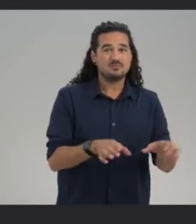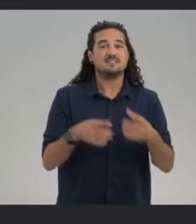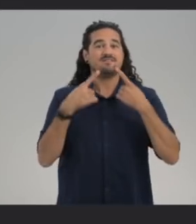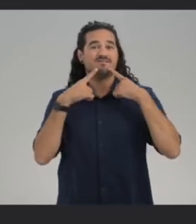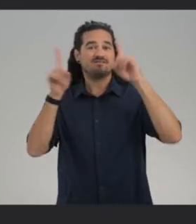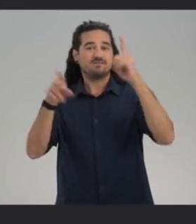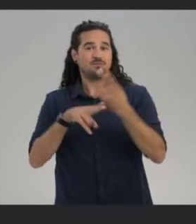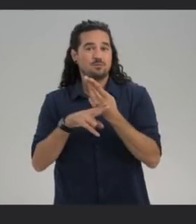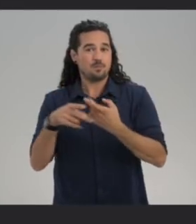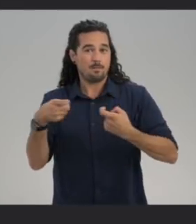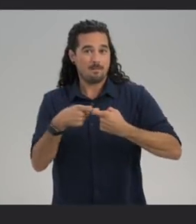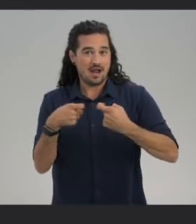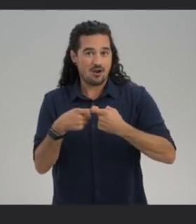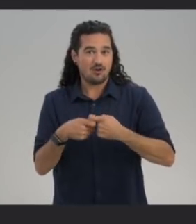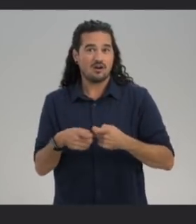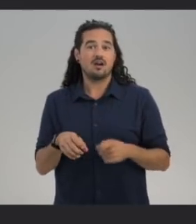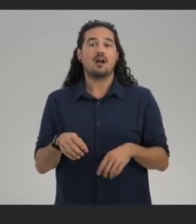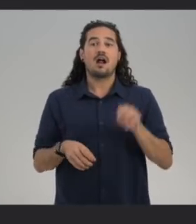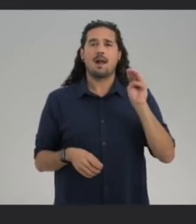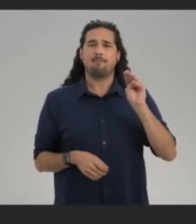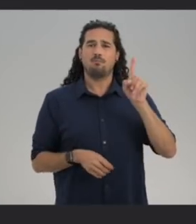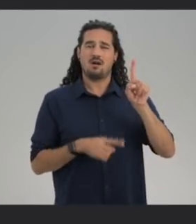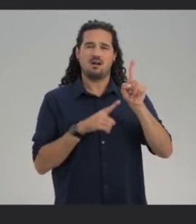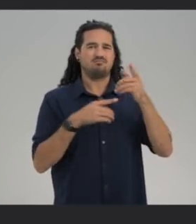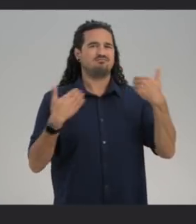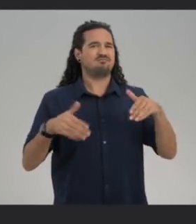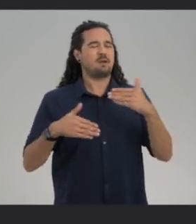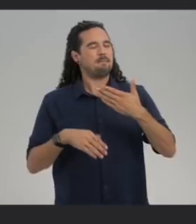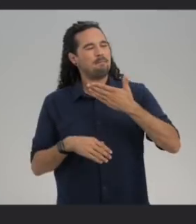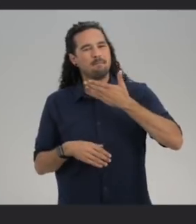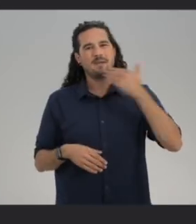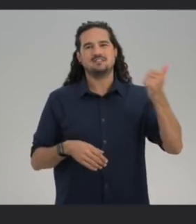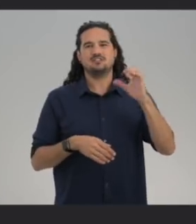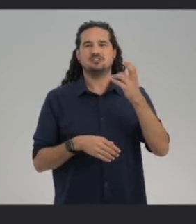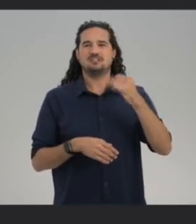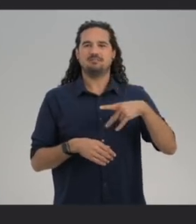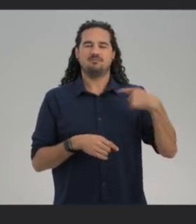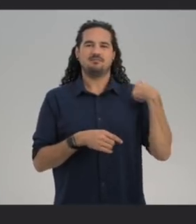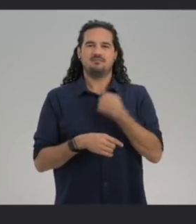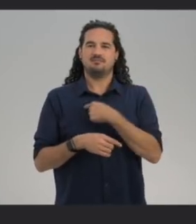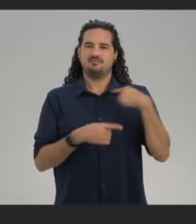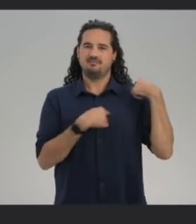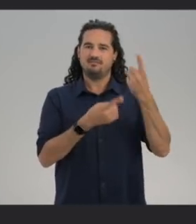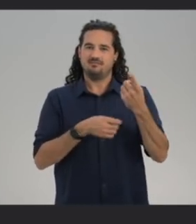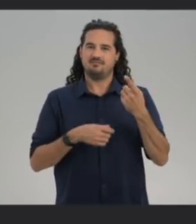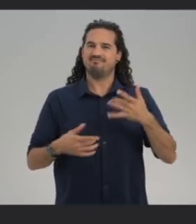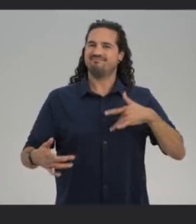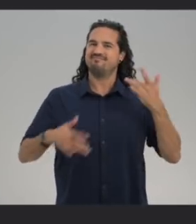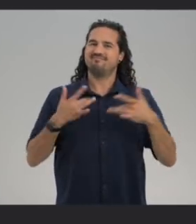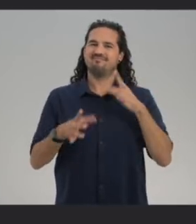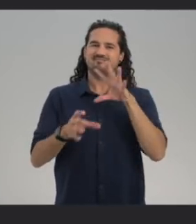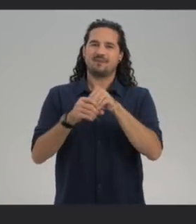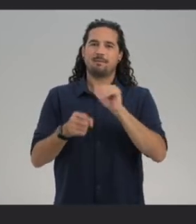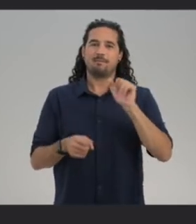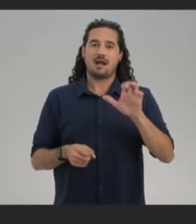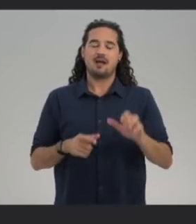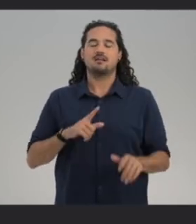M1 is by far the best chip we've ever created. And we're absolutely thrilled to bring it to the Mac. Now back to John.